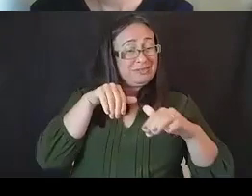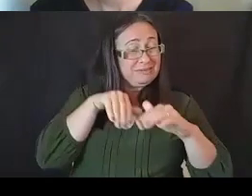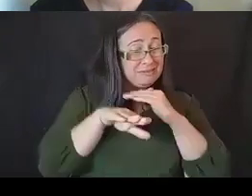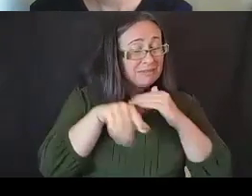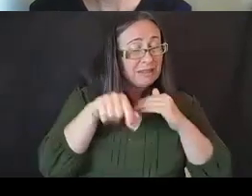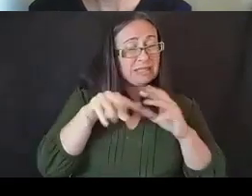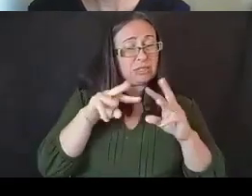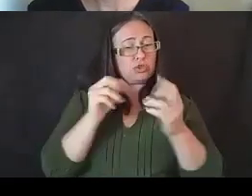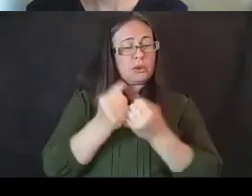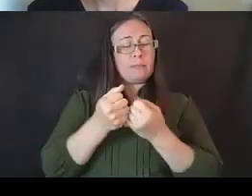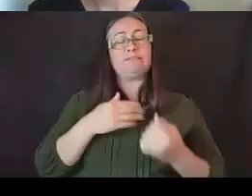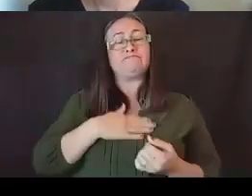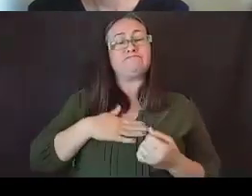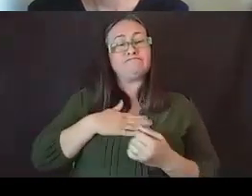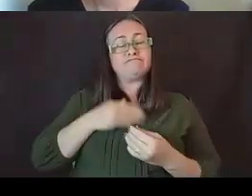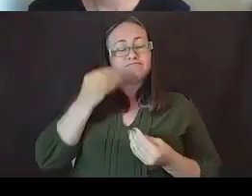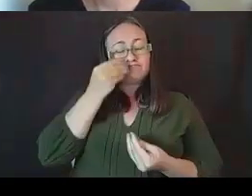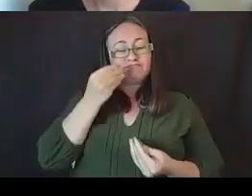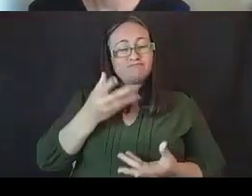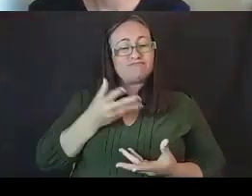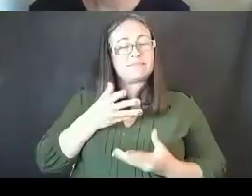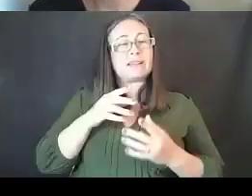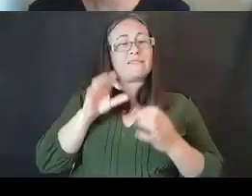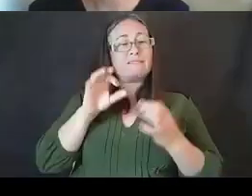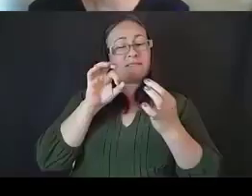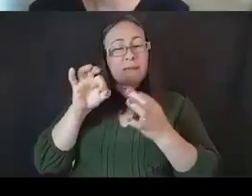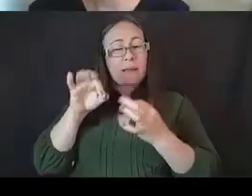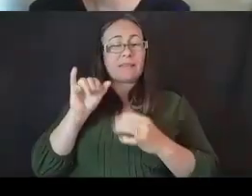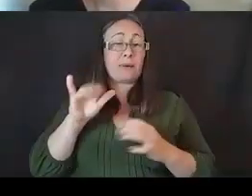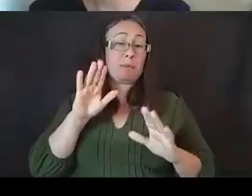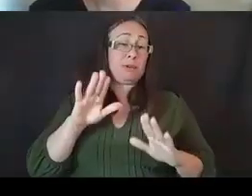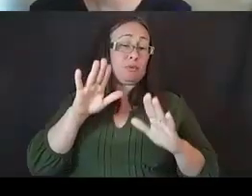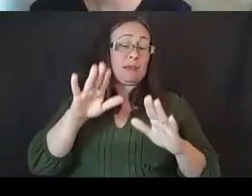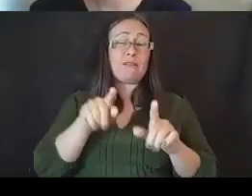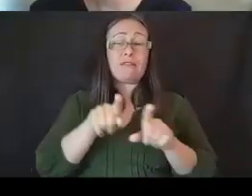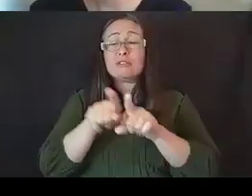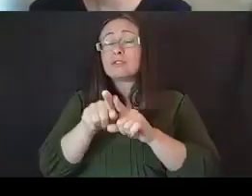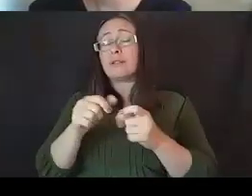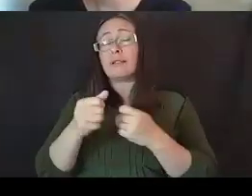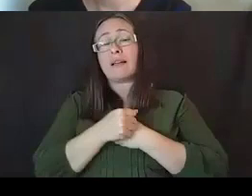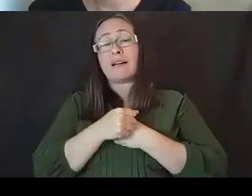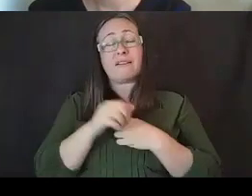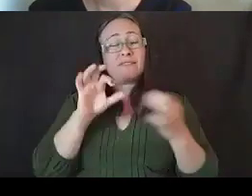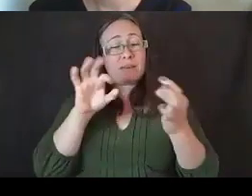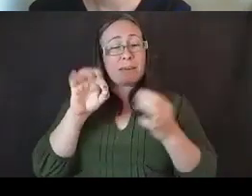if you want to provide some feedback on this that would be great. We also love feedback on the entire conference,